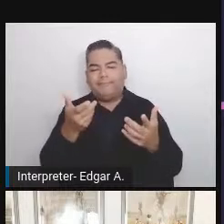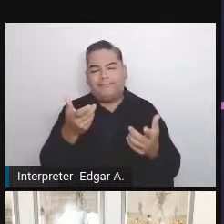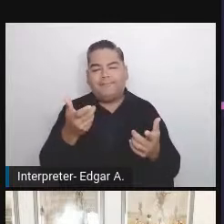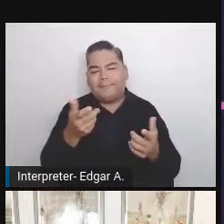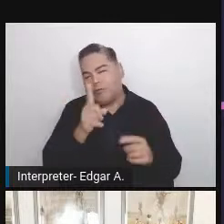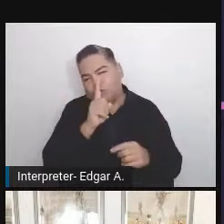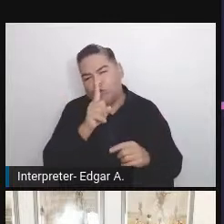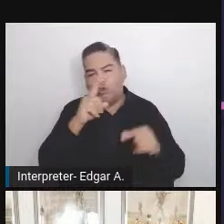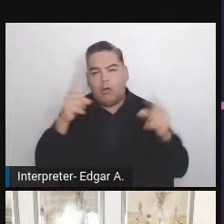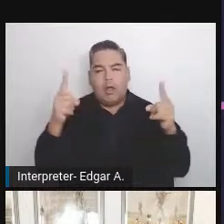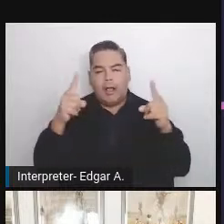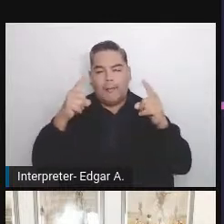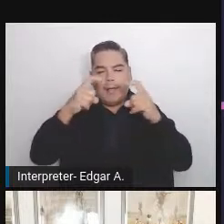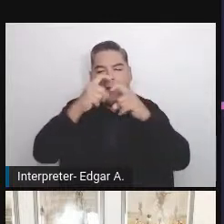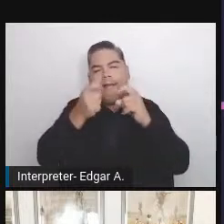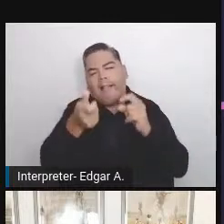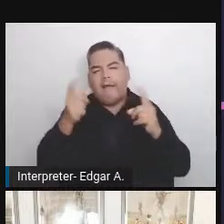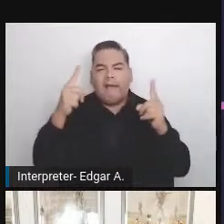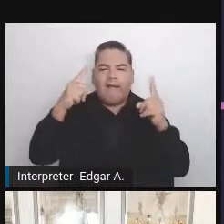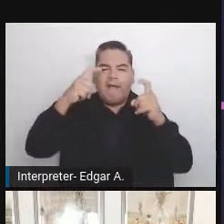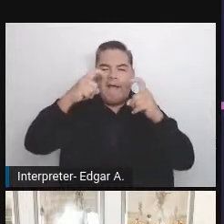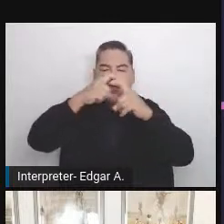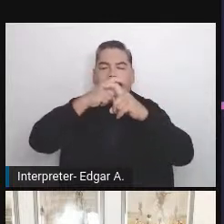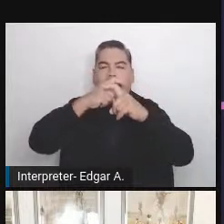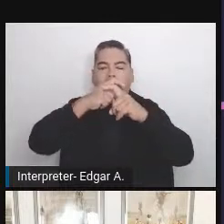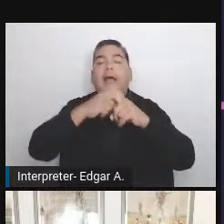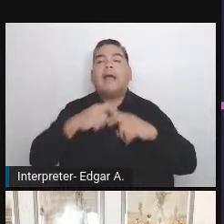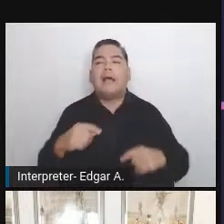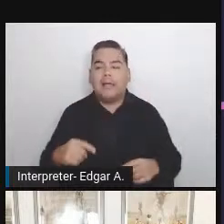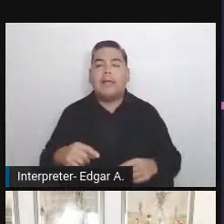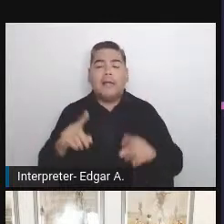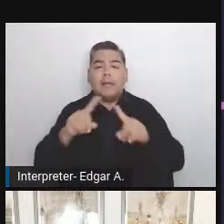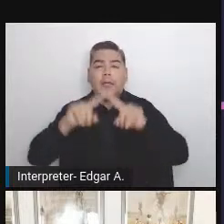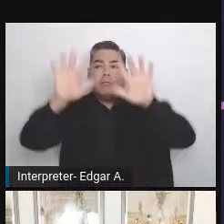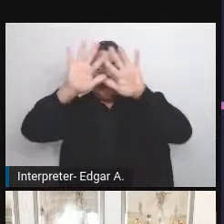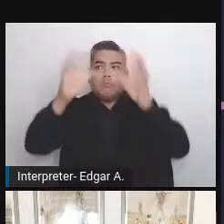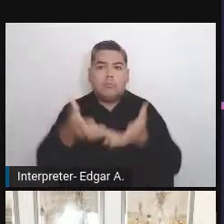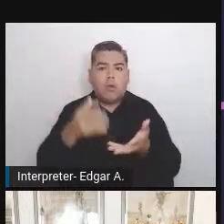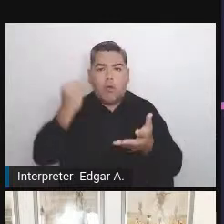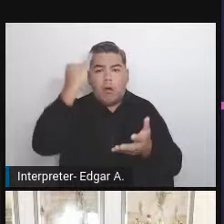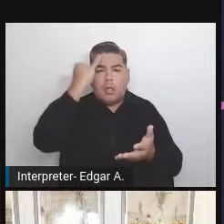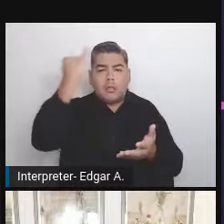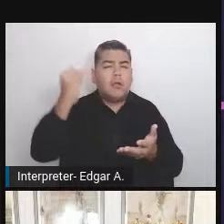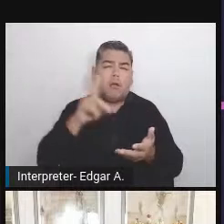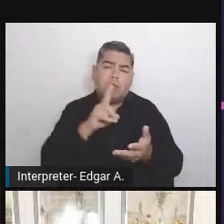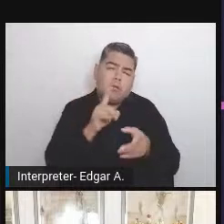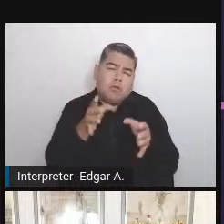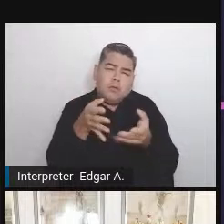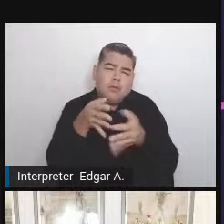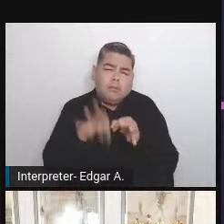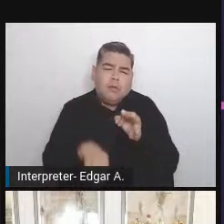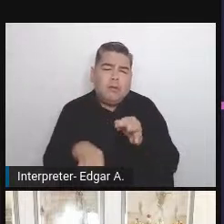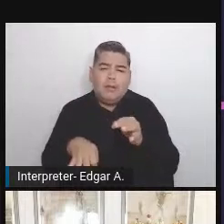Is how we work and while it can be a bit complicated, at some point,